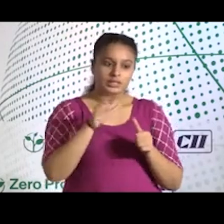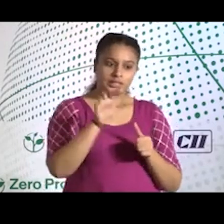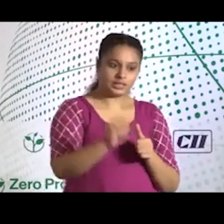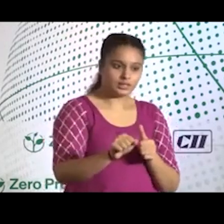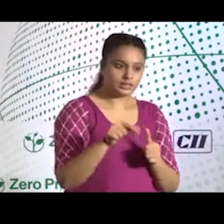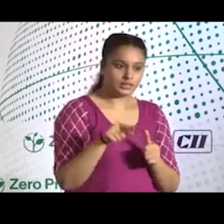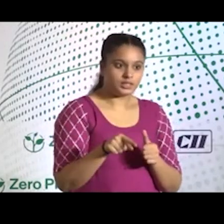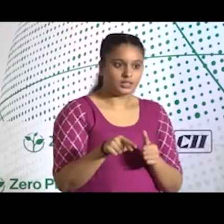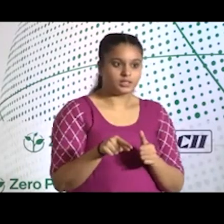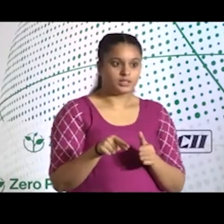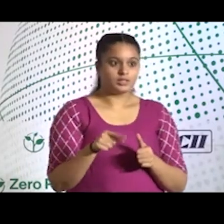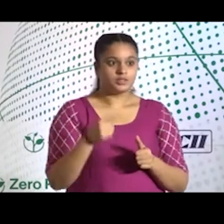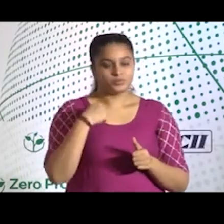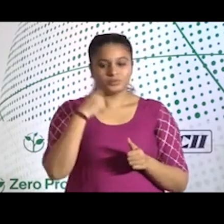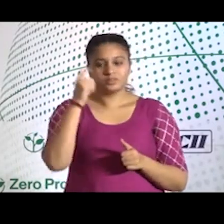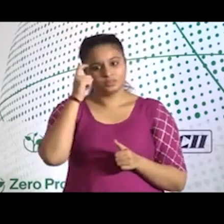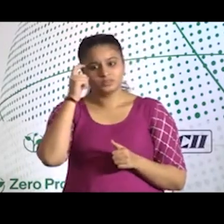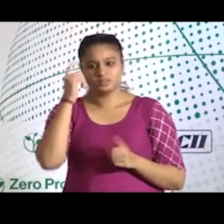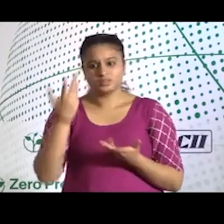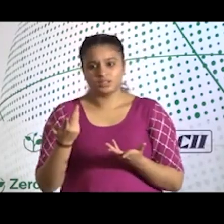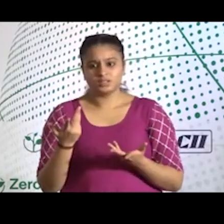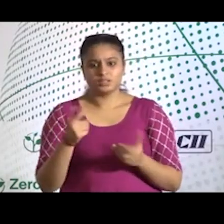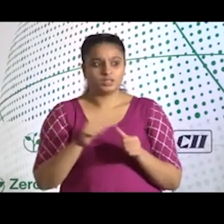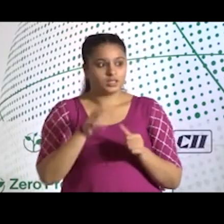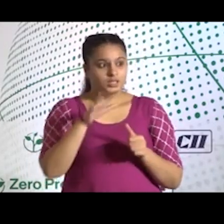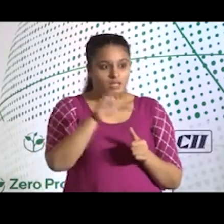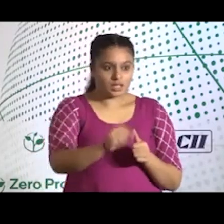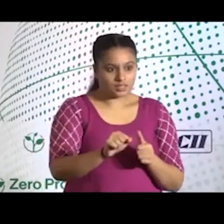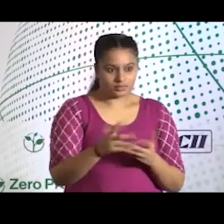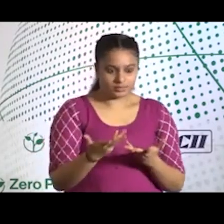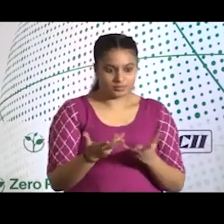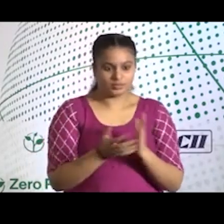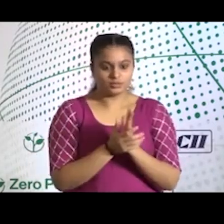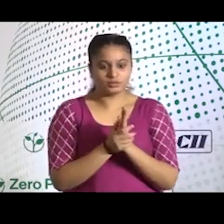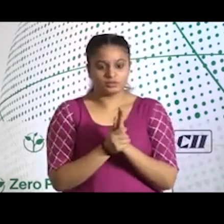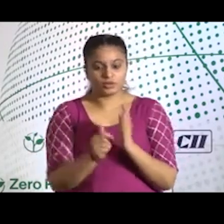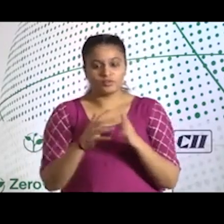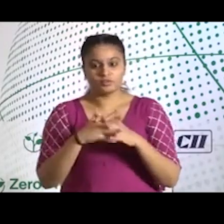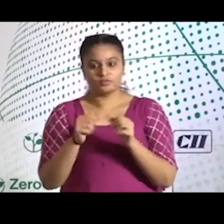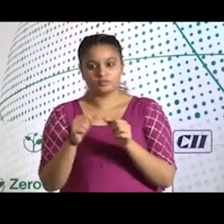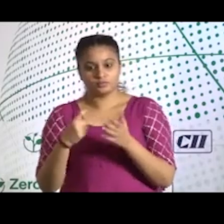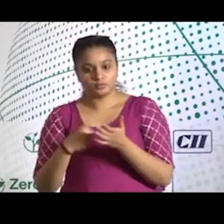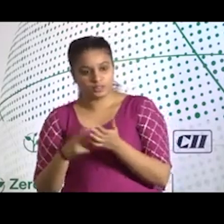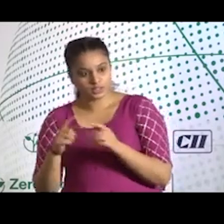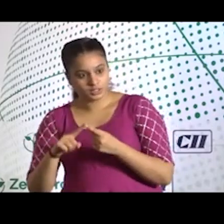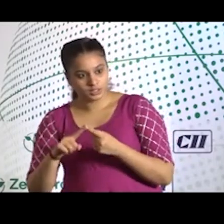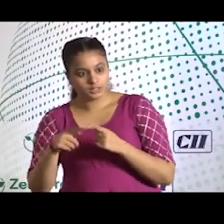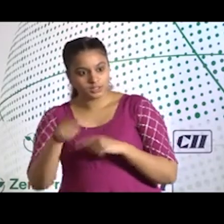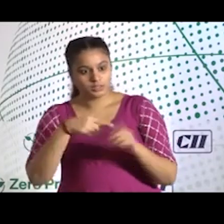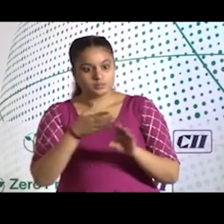Ultimately, if you think about it, the accessibility of software is not the backend, right?